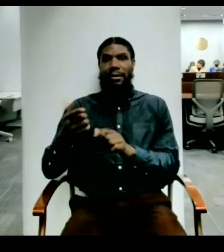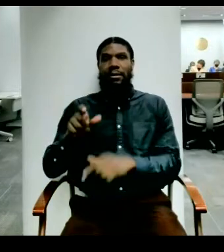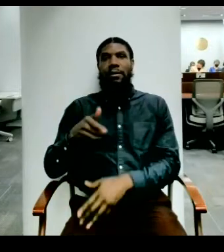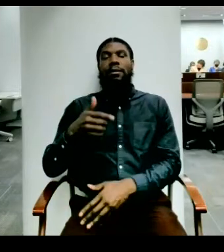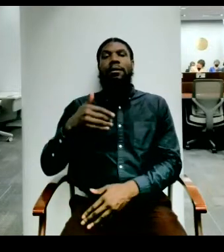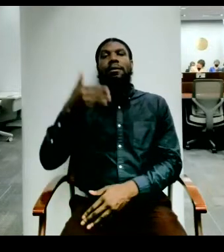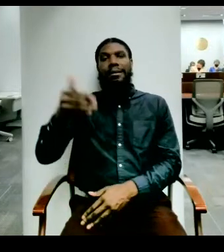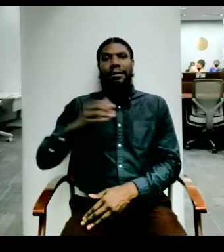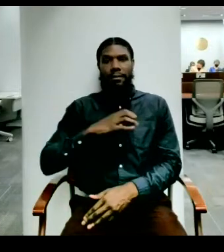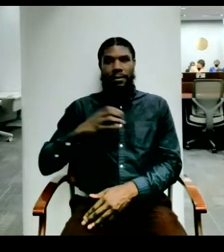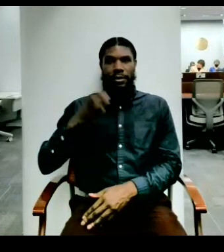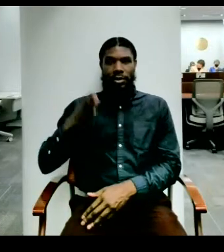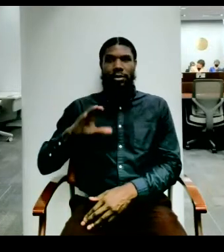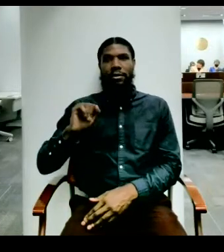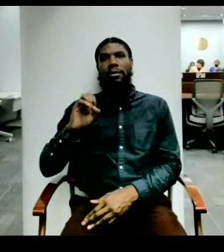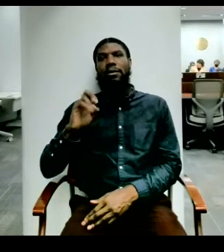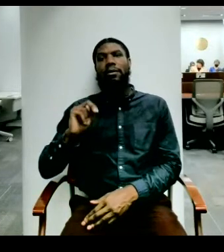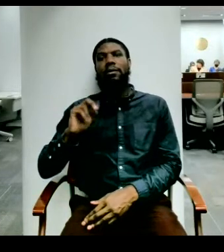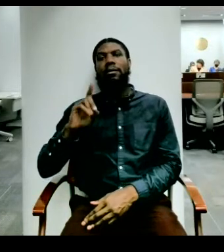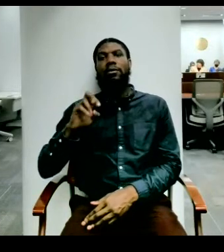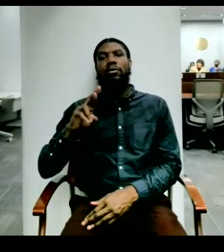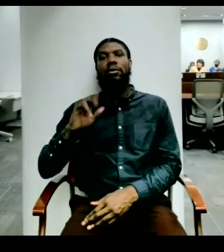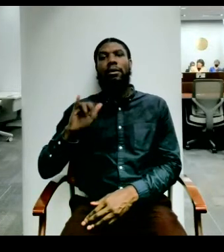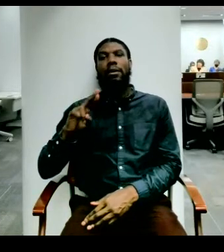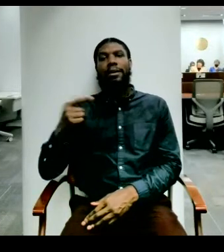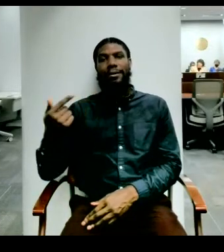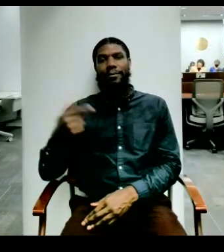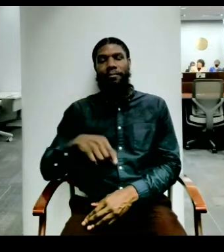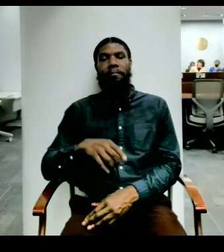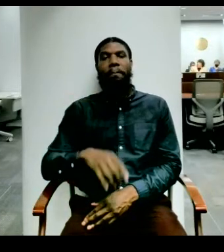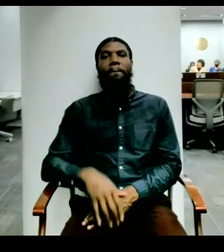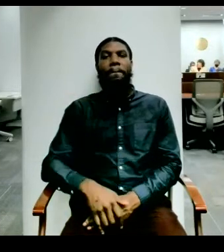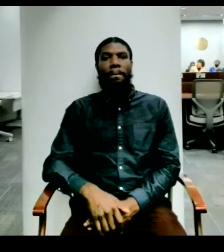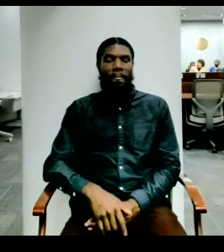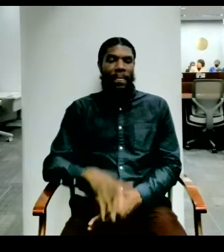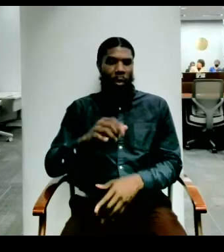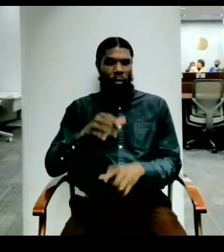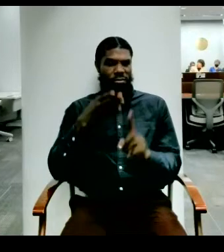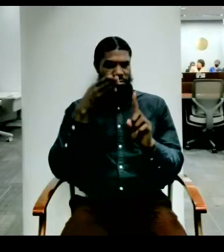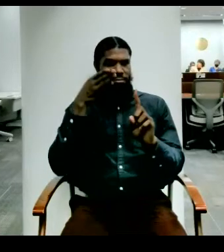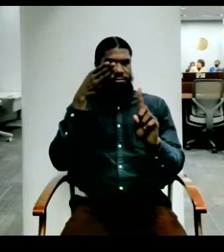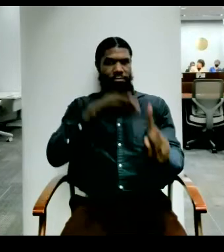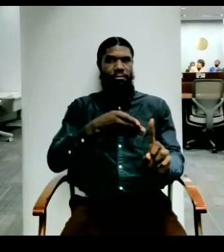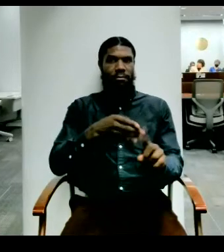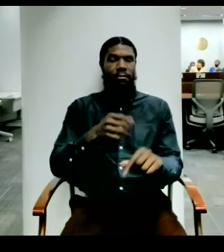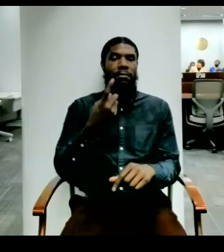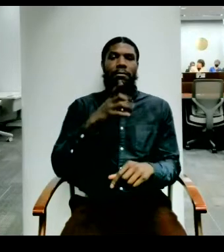I'll stay with you Mr. Williams. Our jurisdiction for employment staffing and Unions you covered